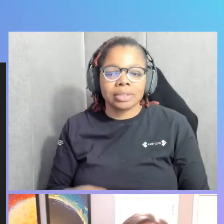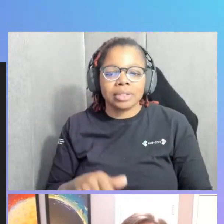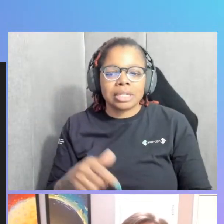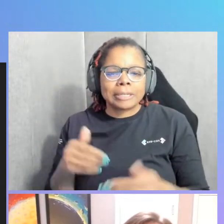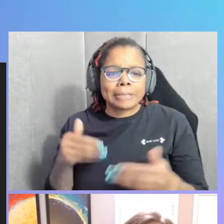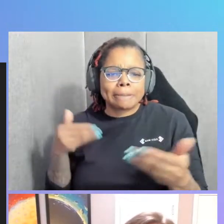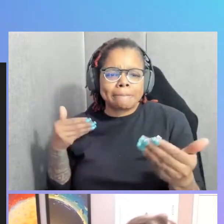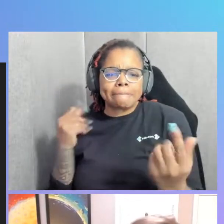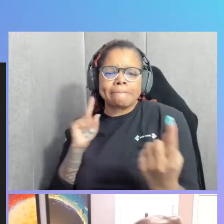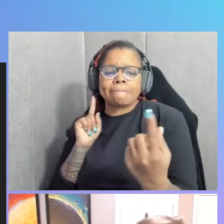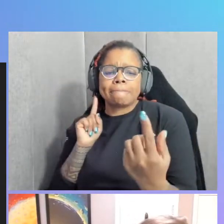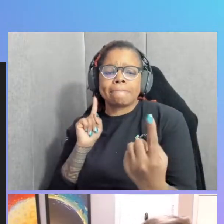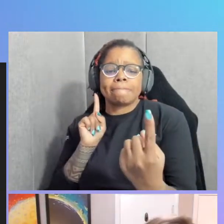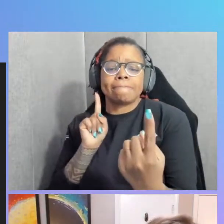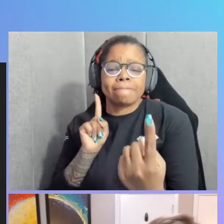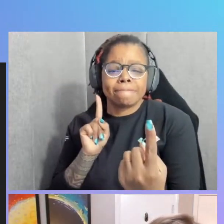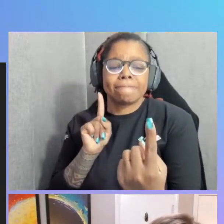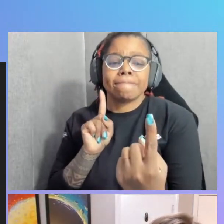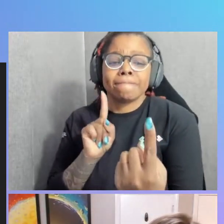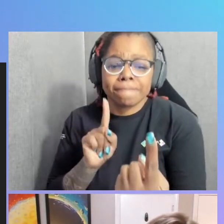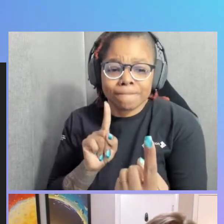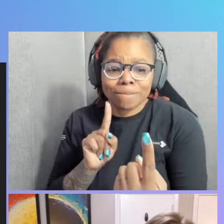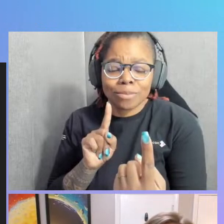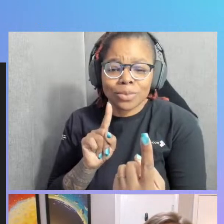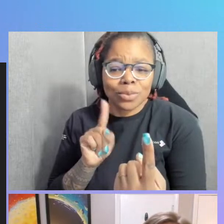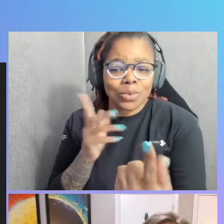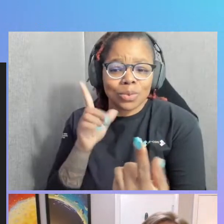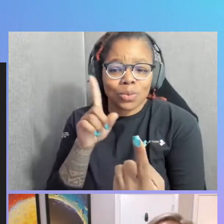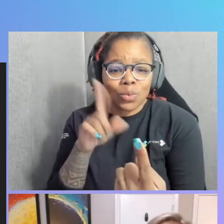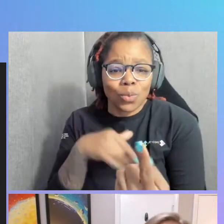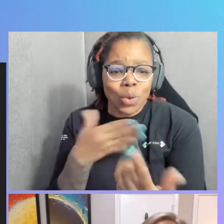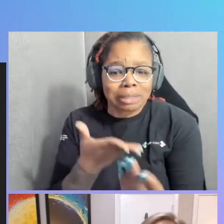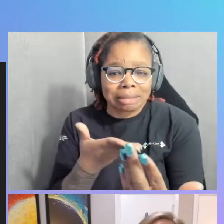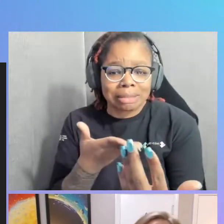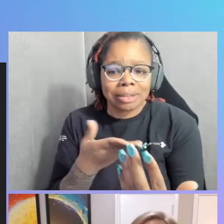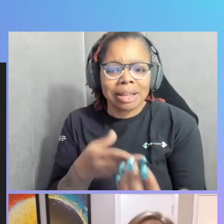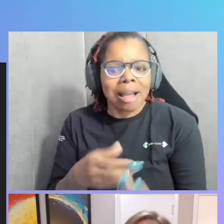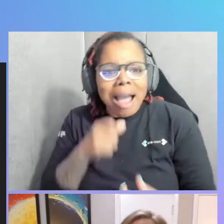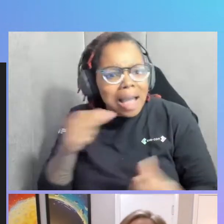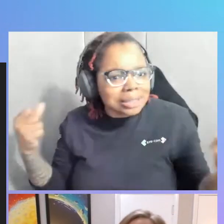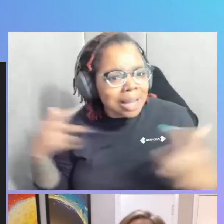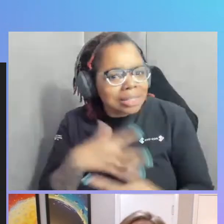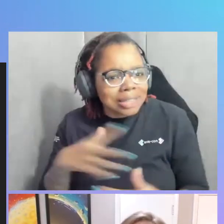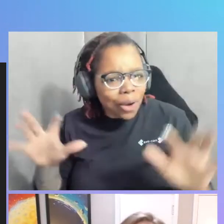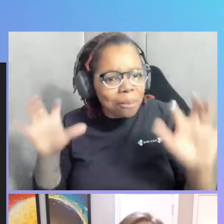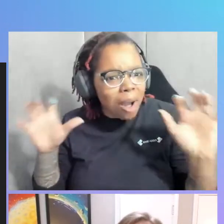approach this monster and we find it's not a scary monster.